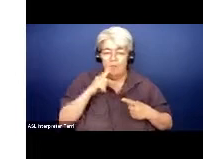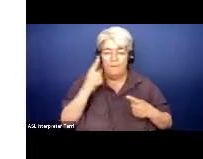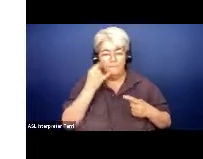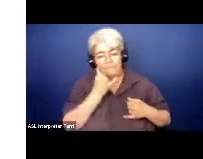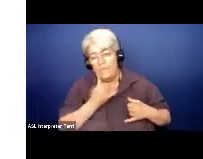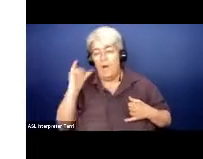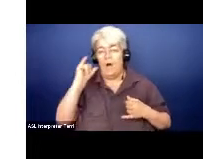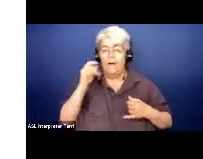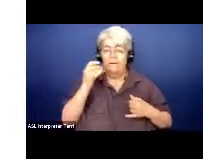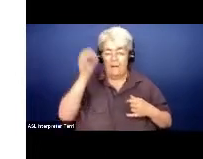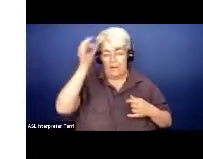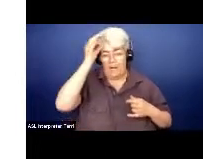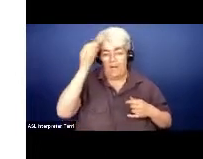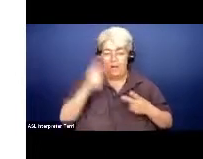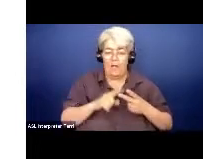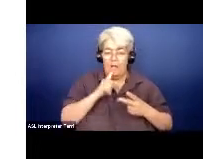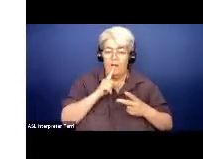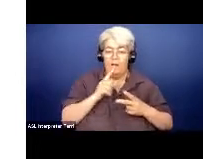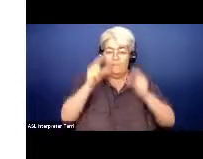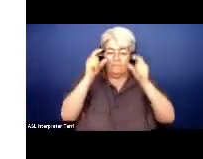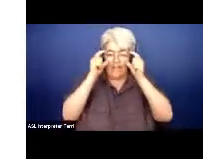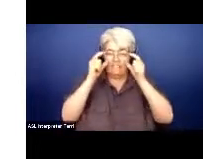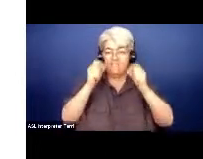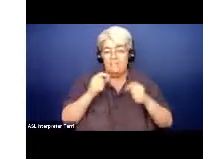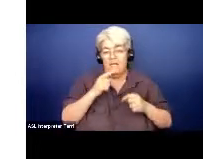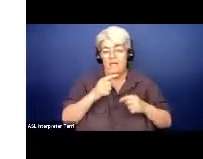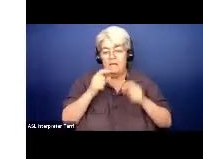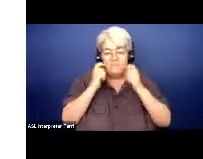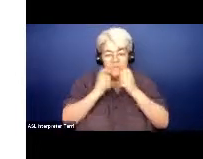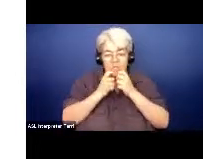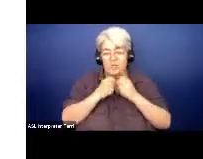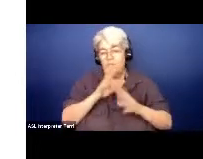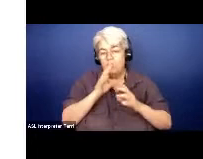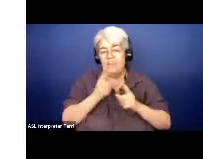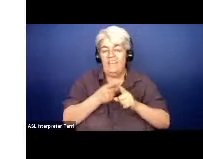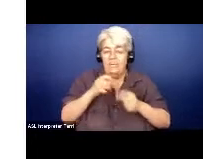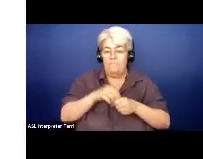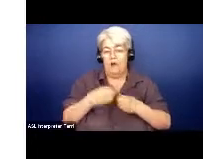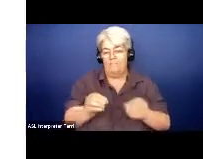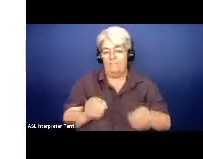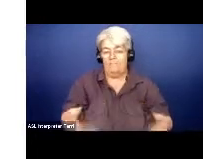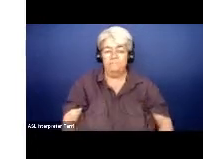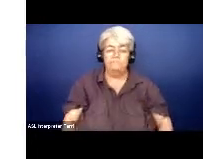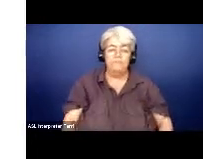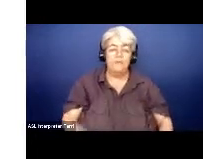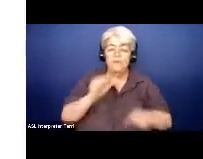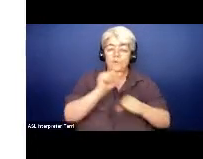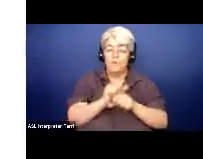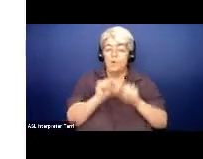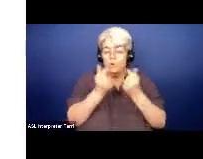to you today from my office. The work group whose work is being highlighted and being